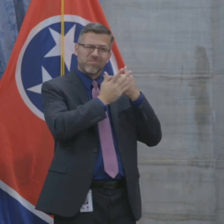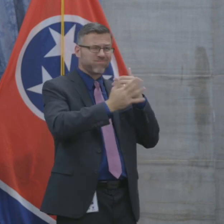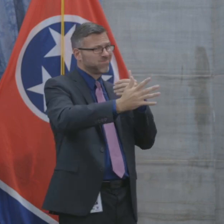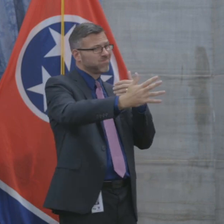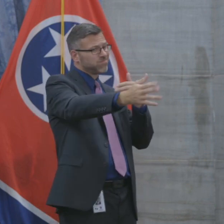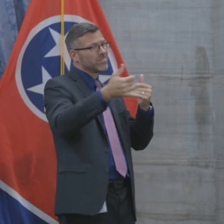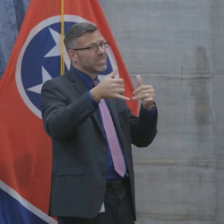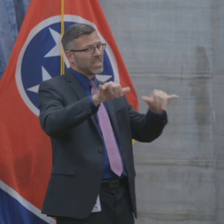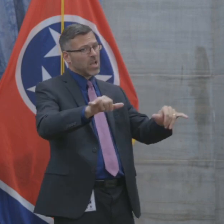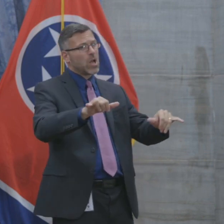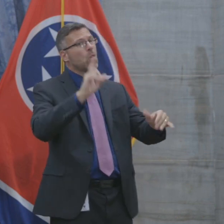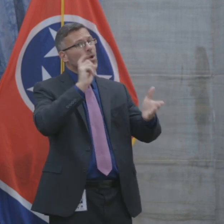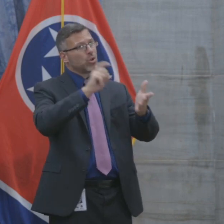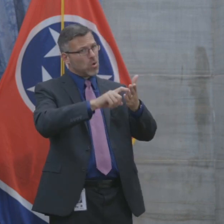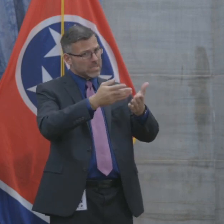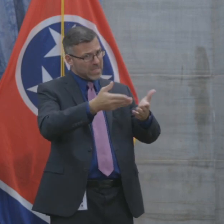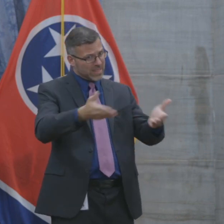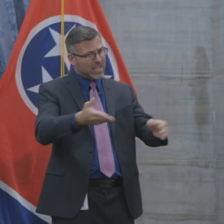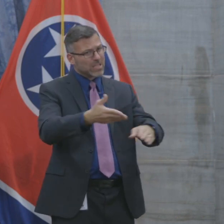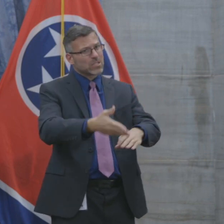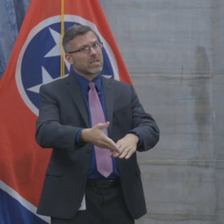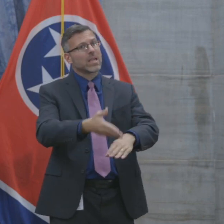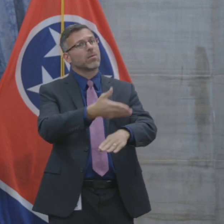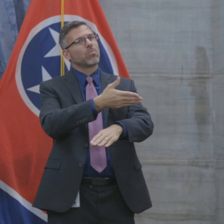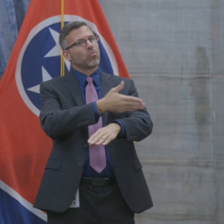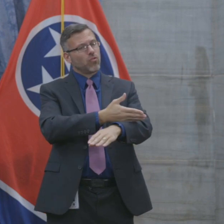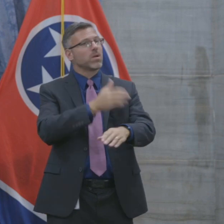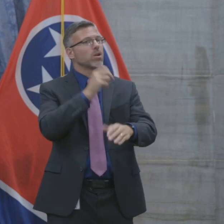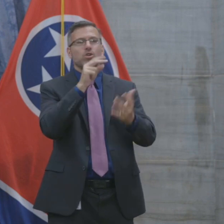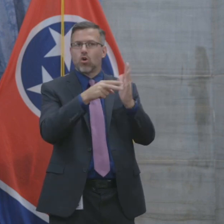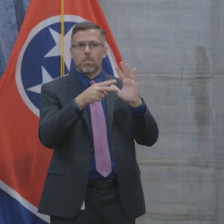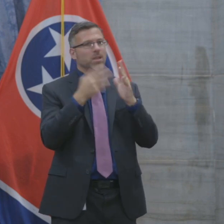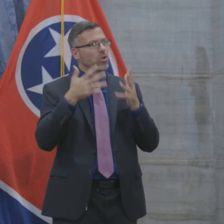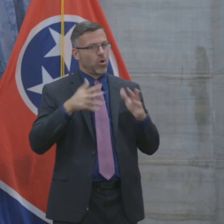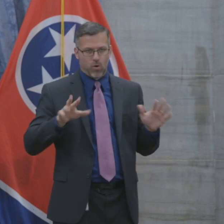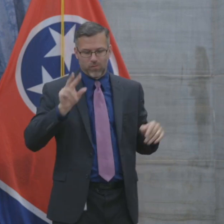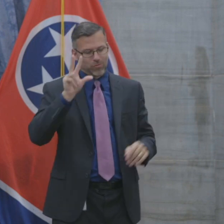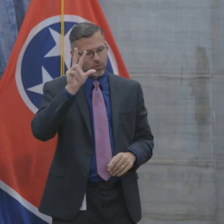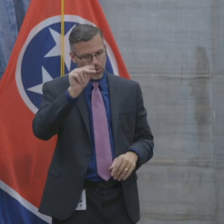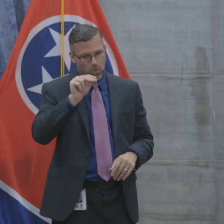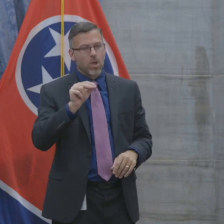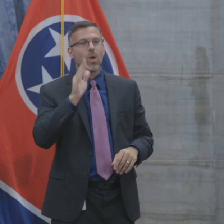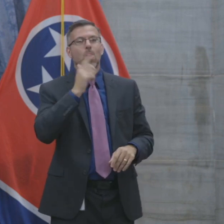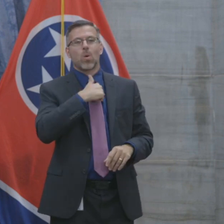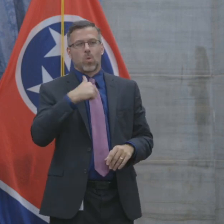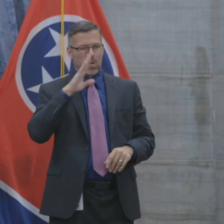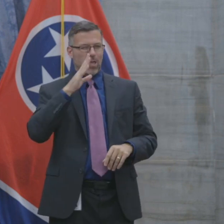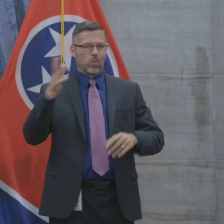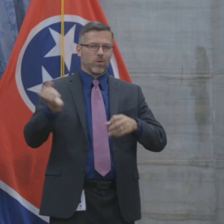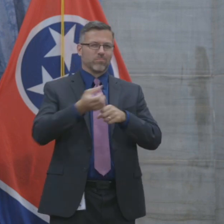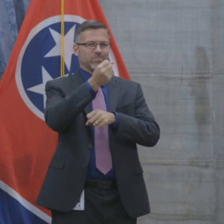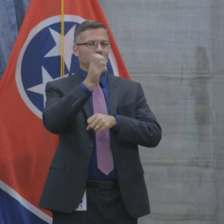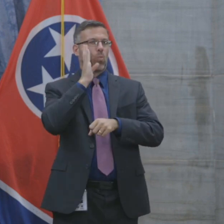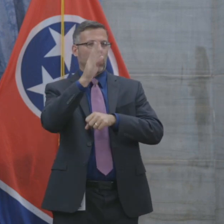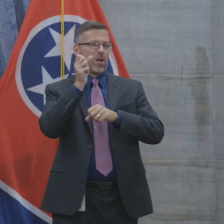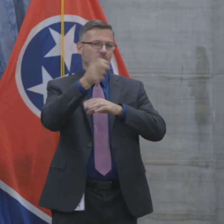Thank you. )) Governor, that's the time we have today. GOV. LEE: Thank you all. A lot